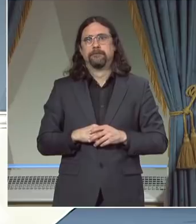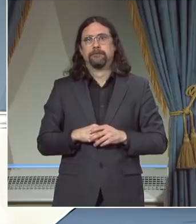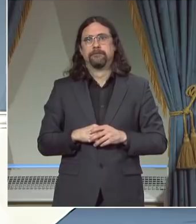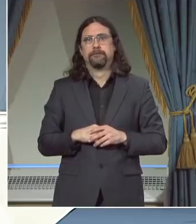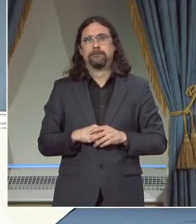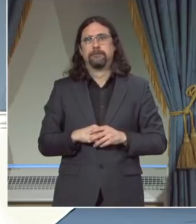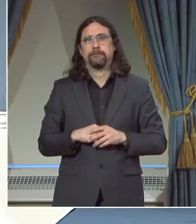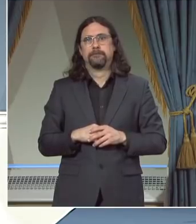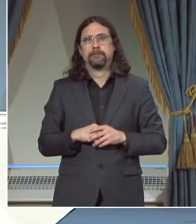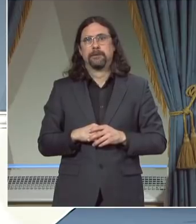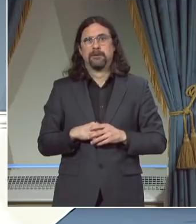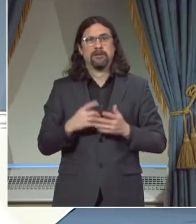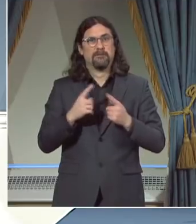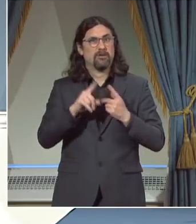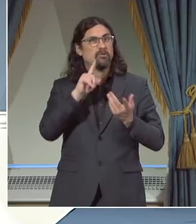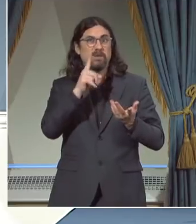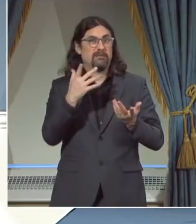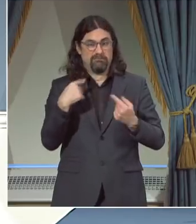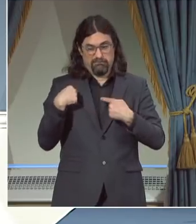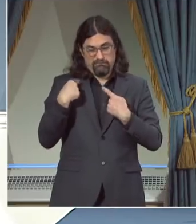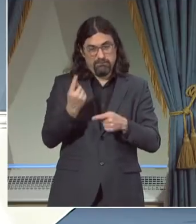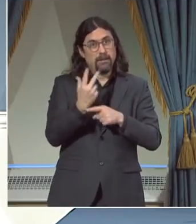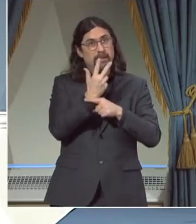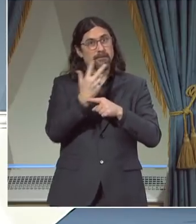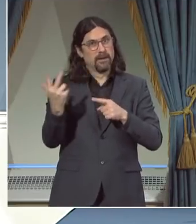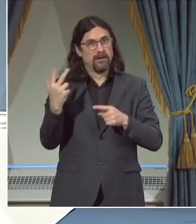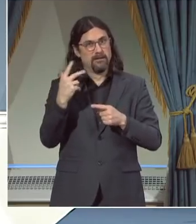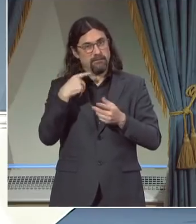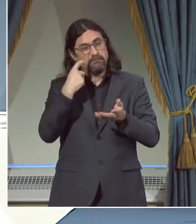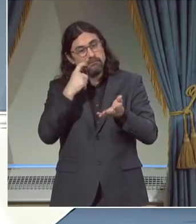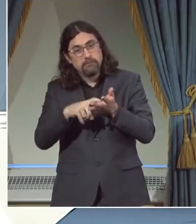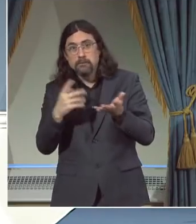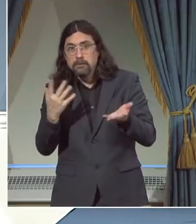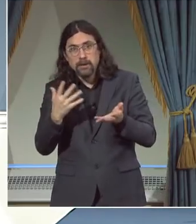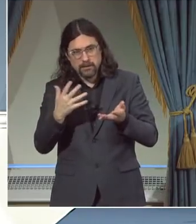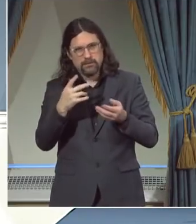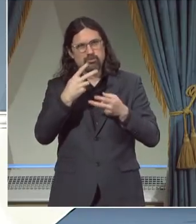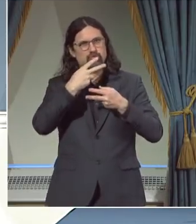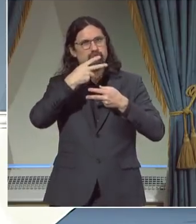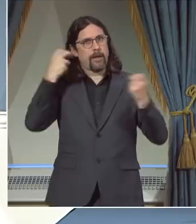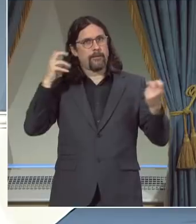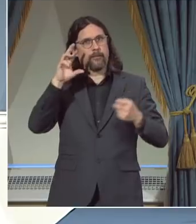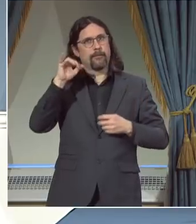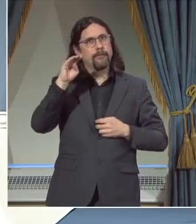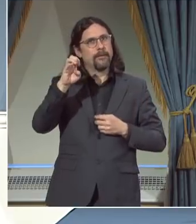OVER THIS LAST ROUGHLY THREE-WEEK PERIOD. WHAT WE WORRY